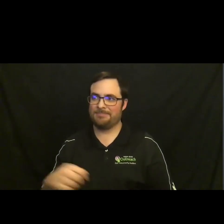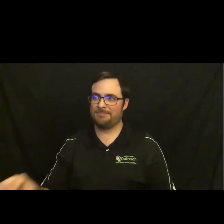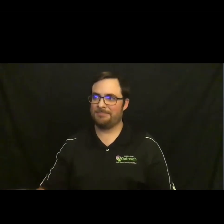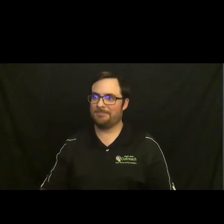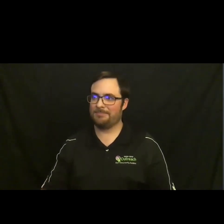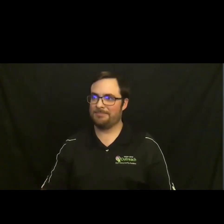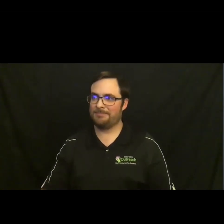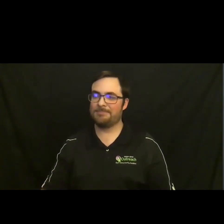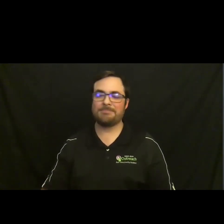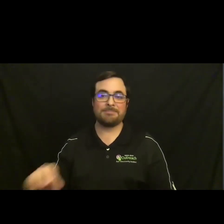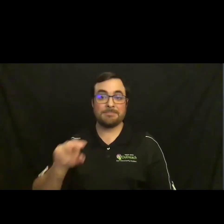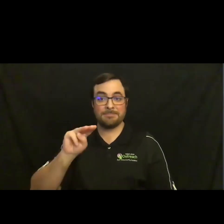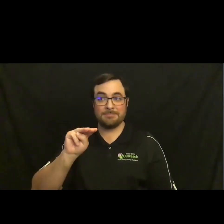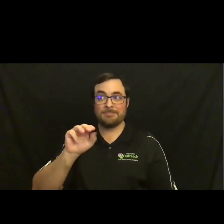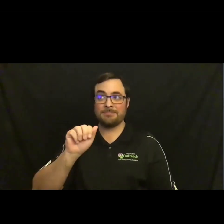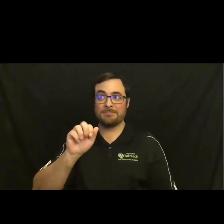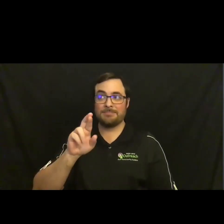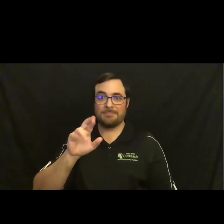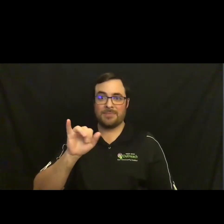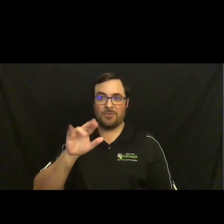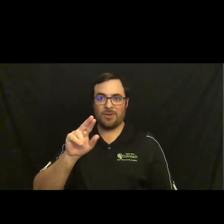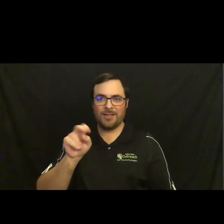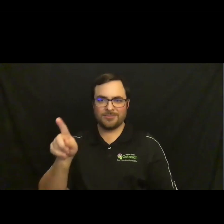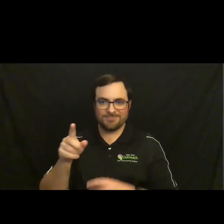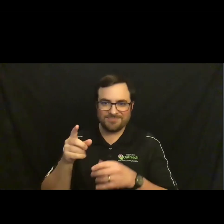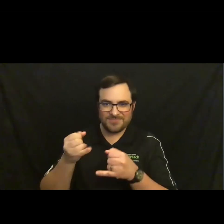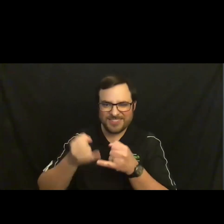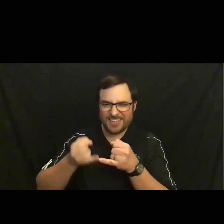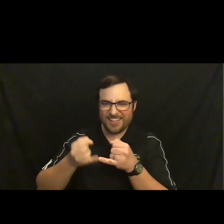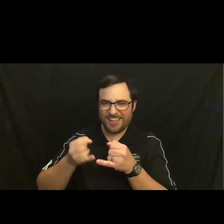Marian was one of the last ones to go and she was showing